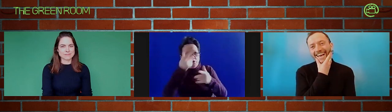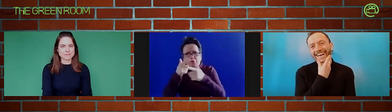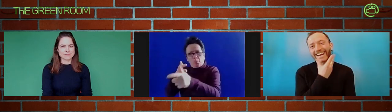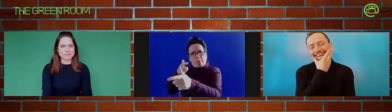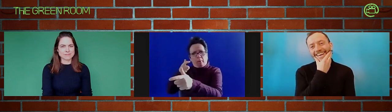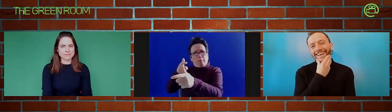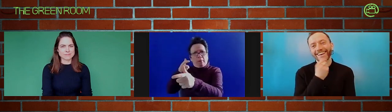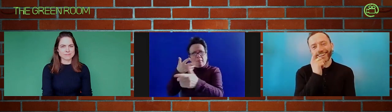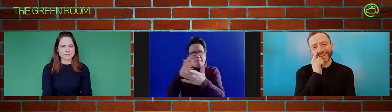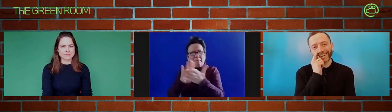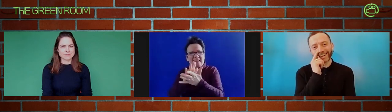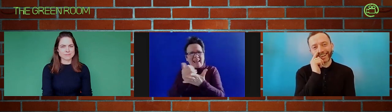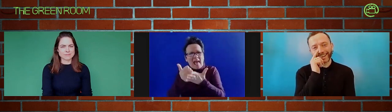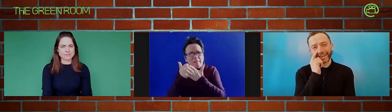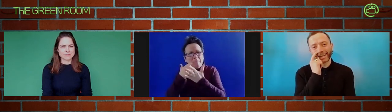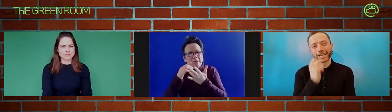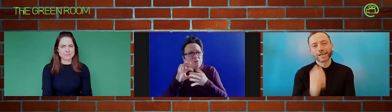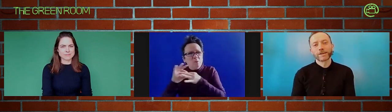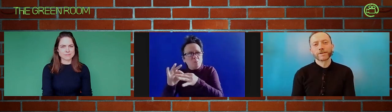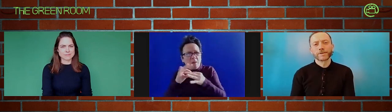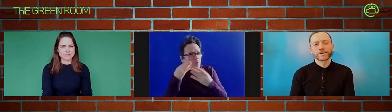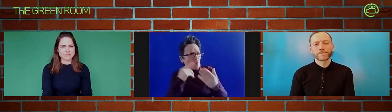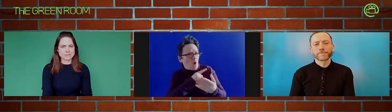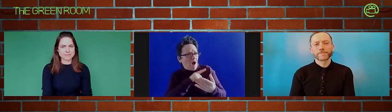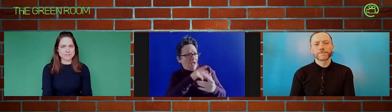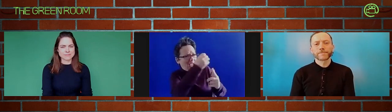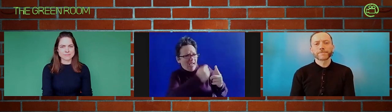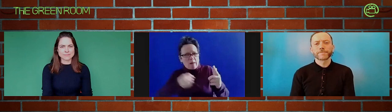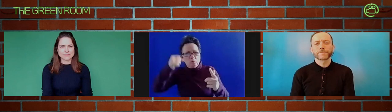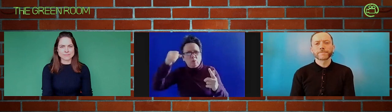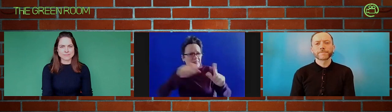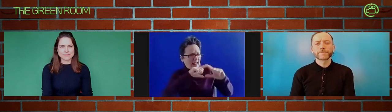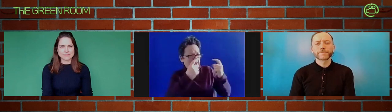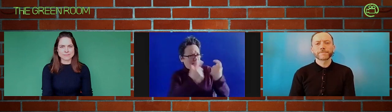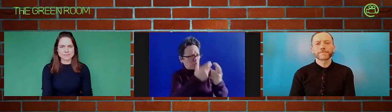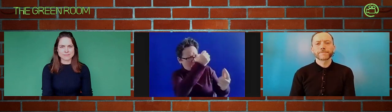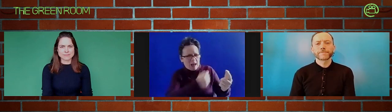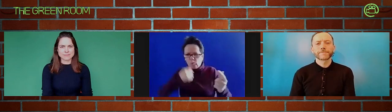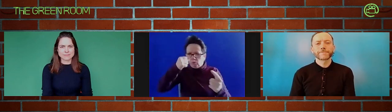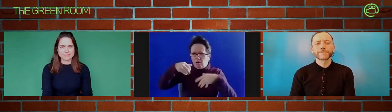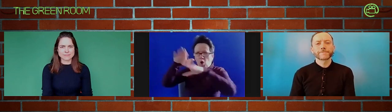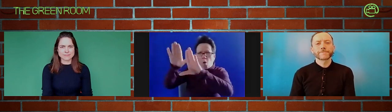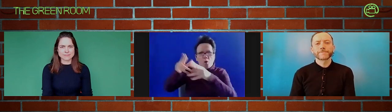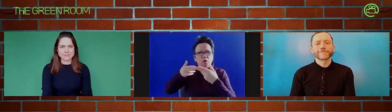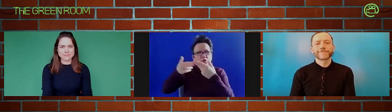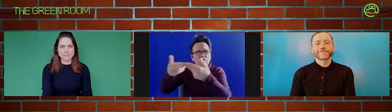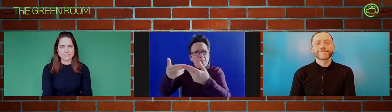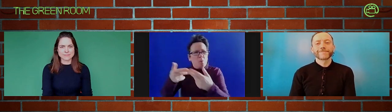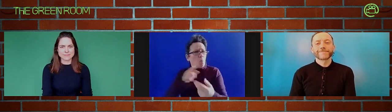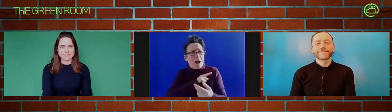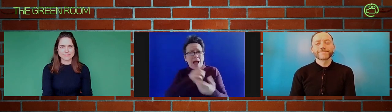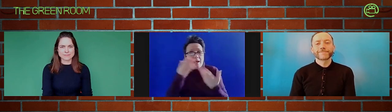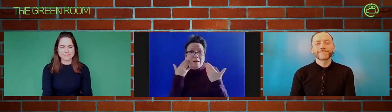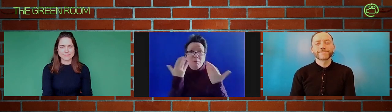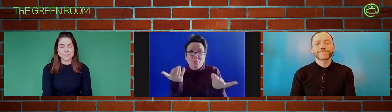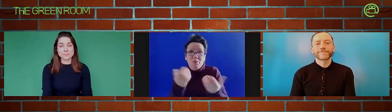know. But I just remember going why am I here? Why am I not in class? I don't know. JS: And I think,